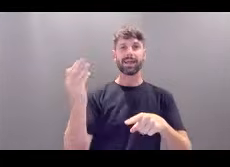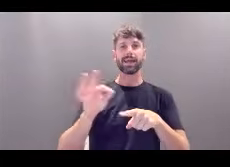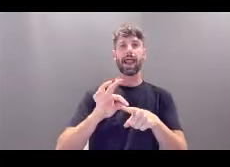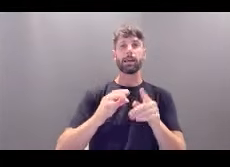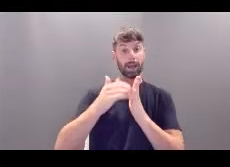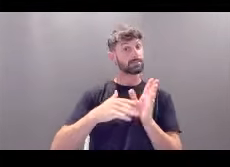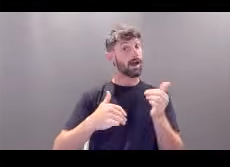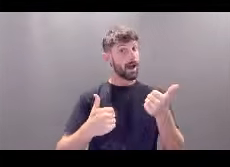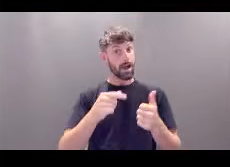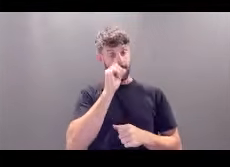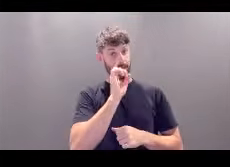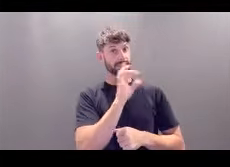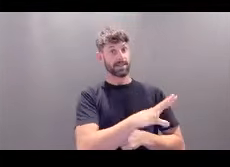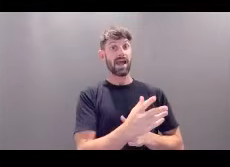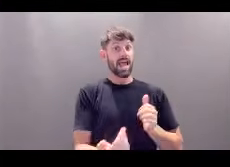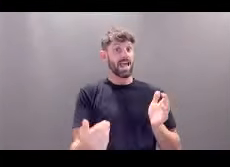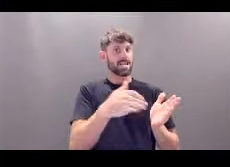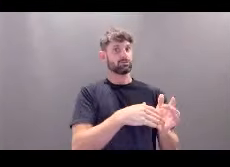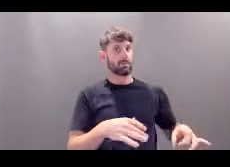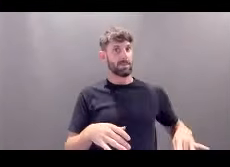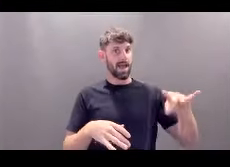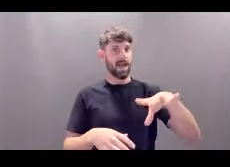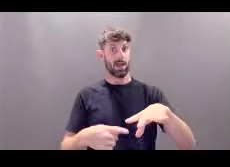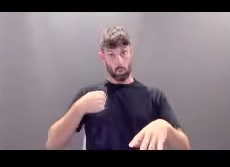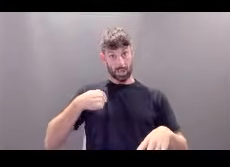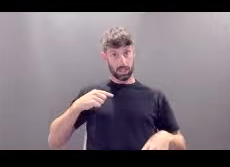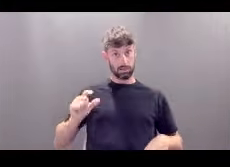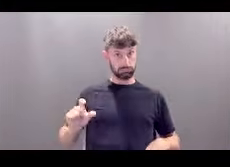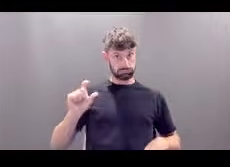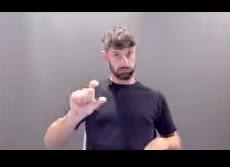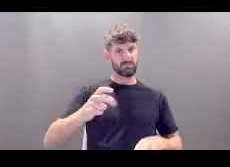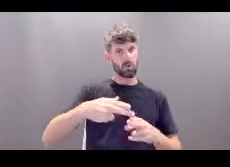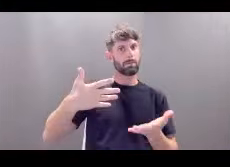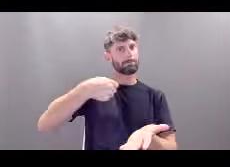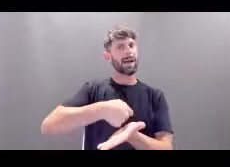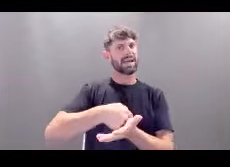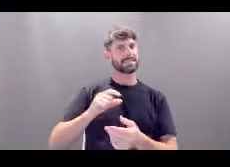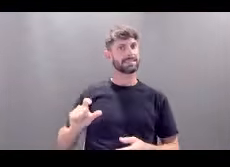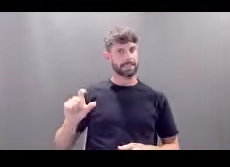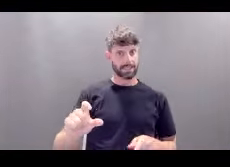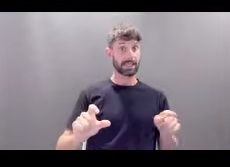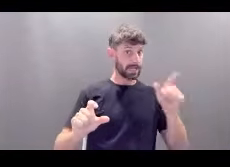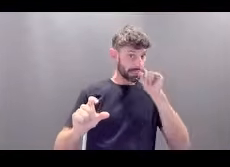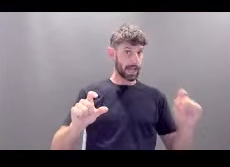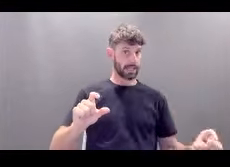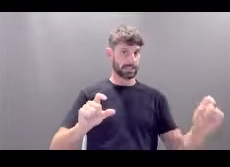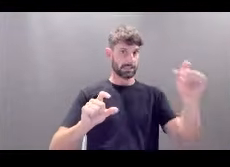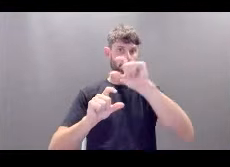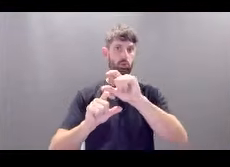These customisations are not considered reasonable and necessary and are an additional to the essential components.